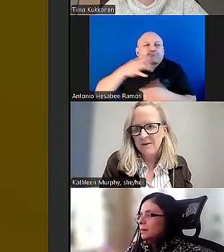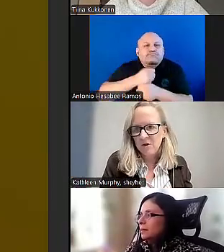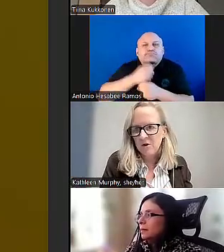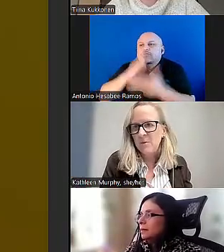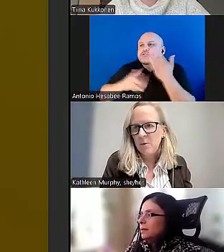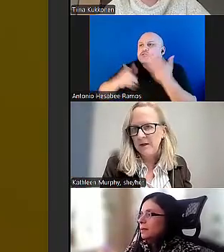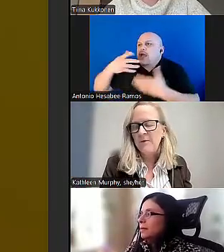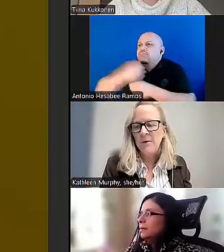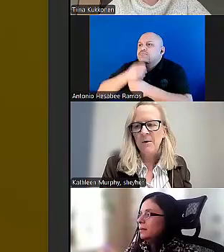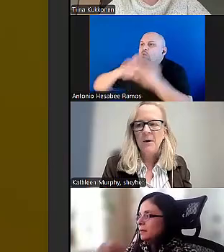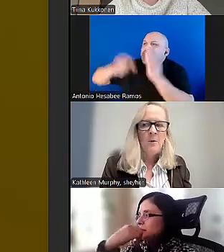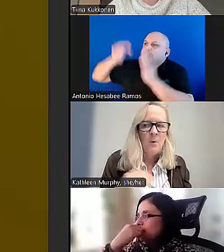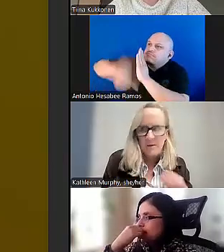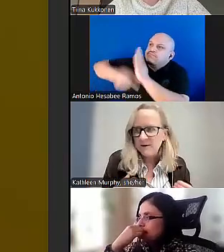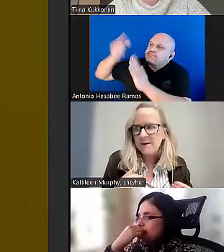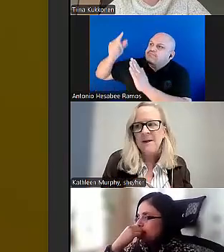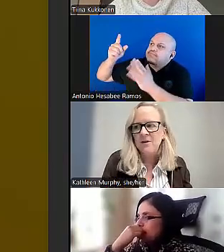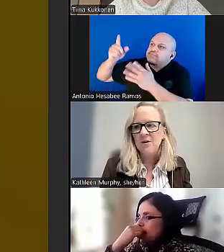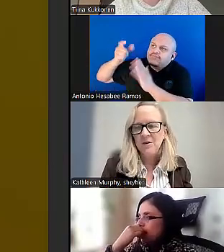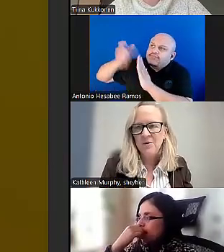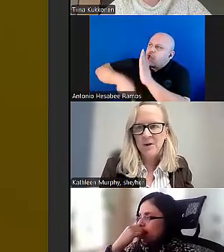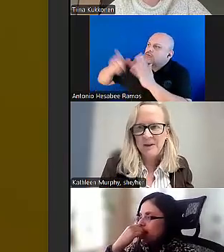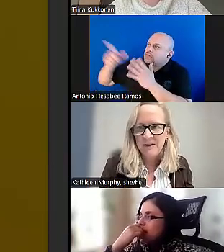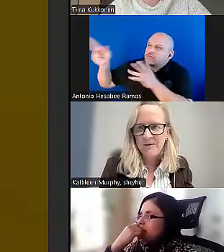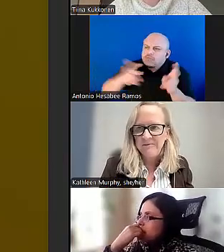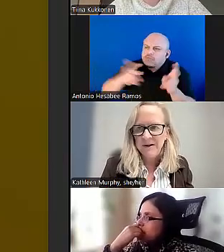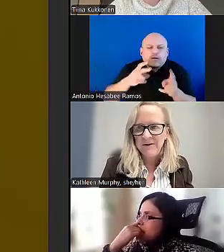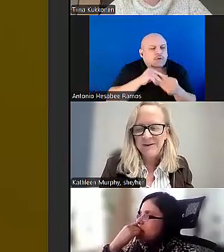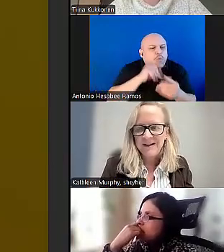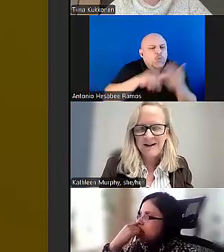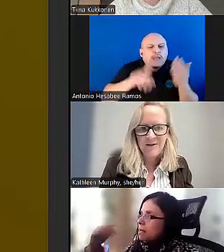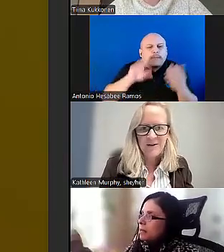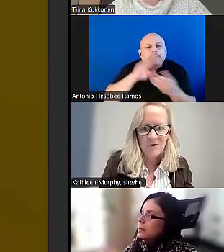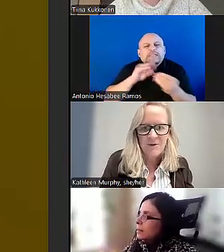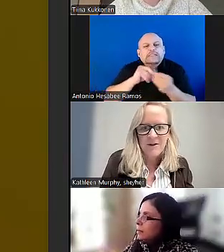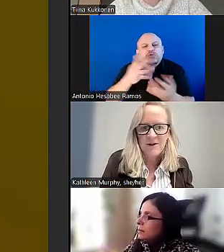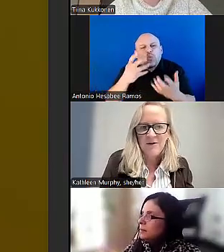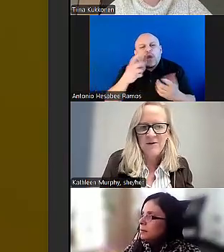a starting point for what is the message that you want to be sending out after a particular